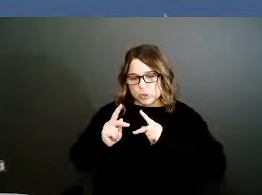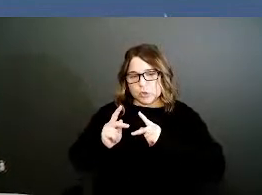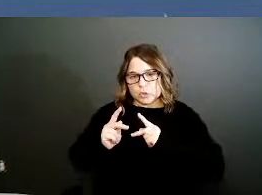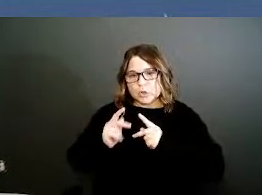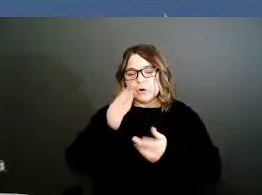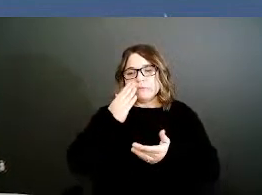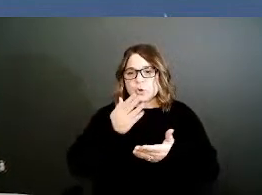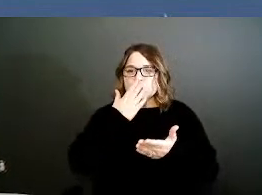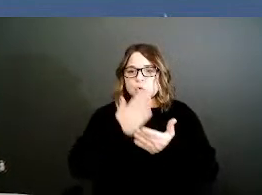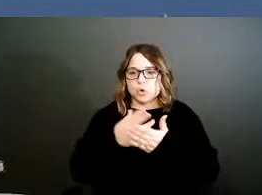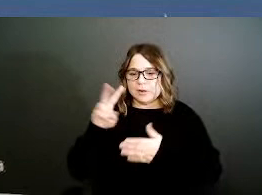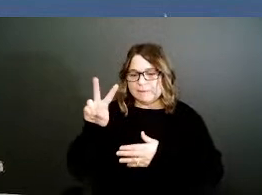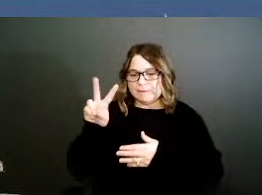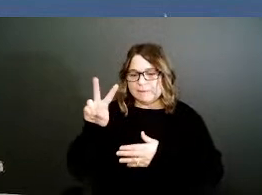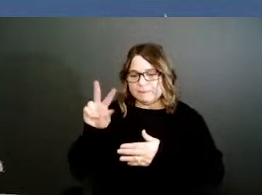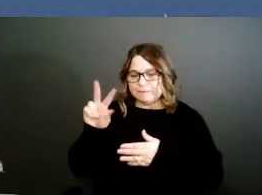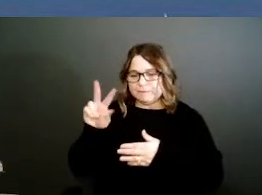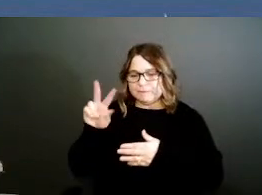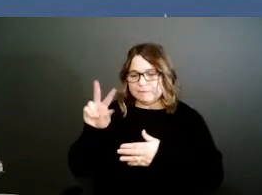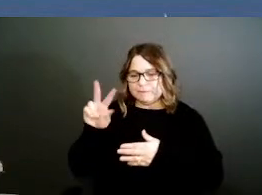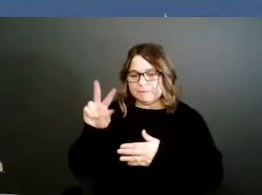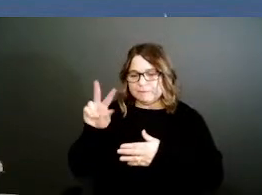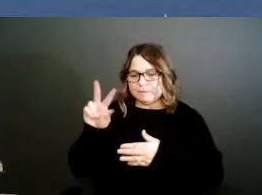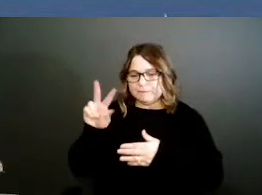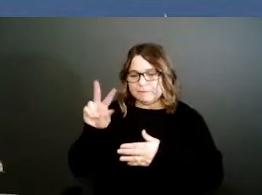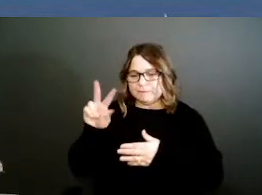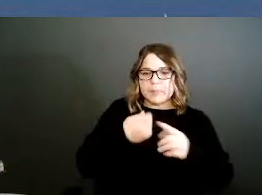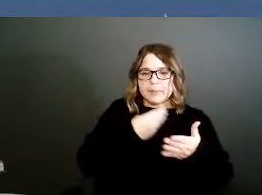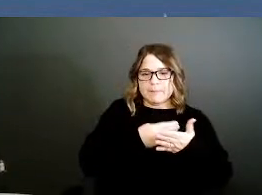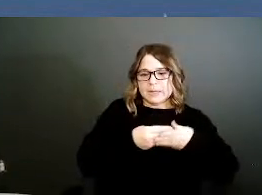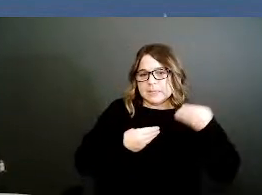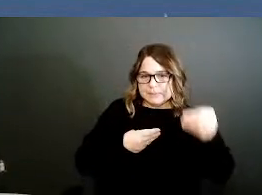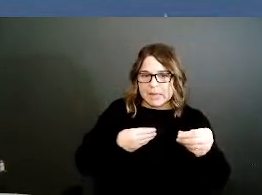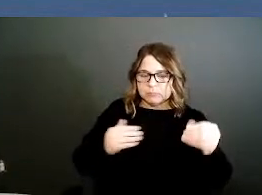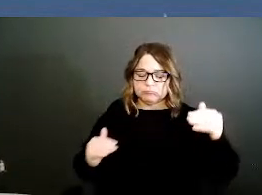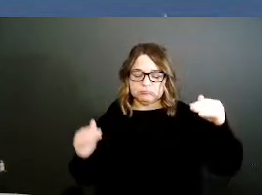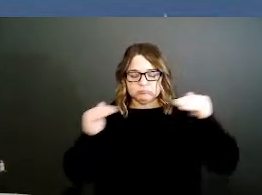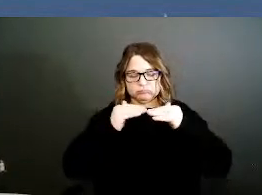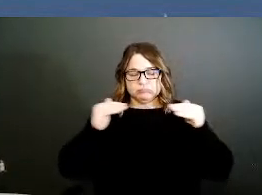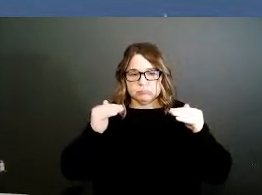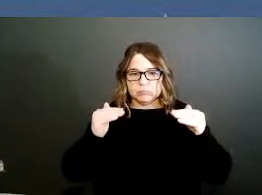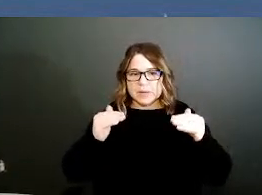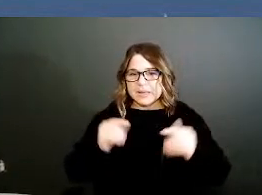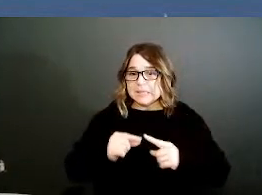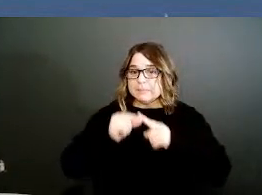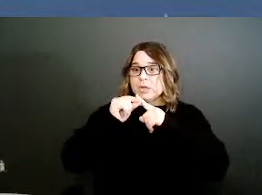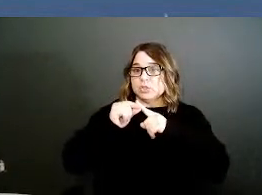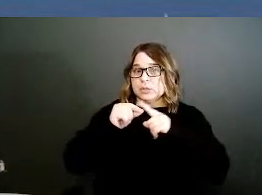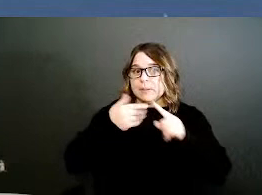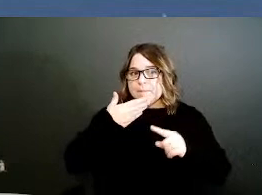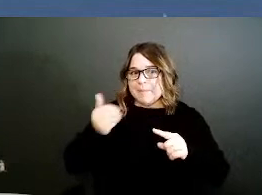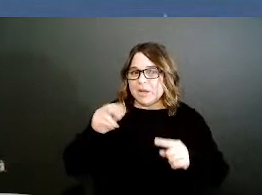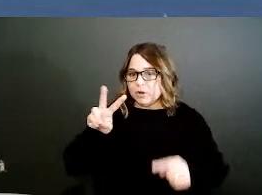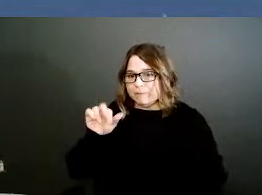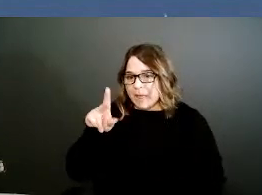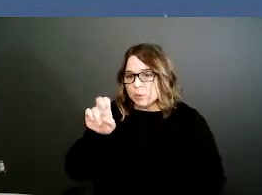RETURNS, THAT A GOOD VALUE IS LIKELY TO BE ACHIEVED FROM THE ALTERNATIVES.